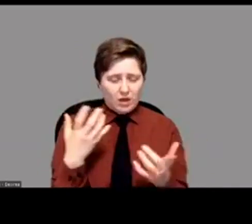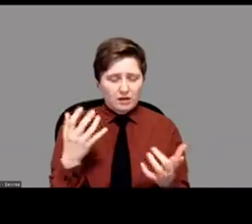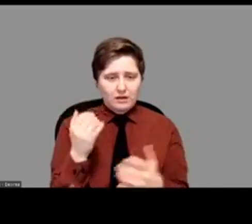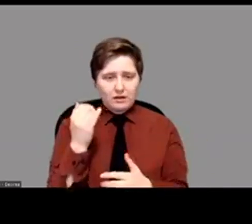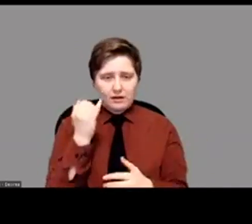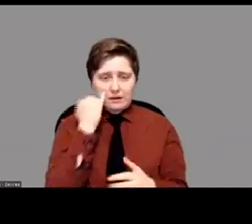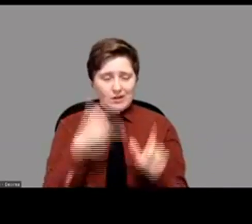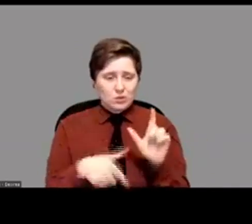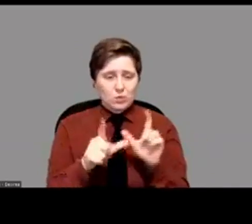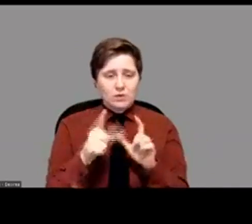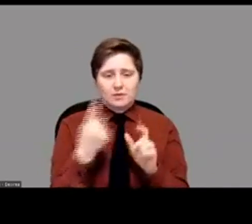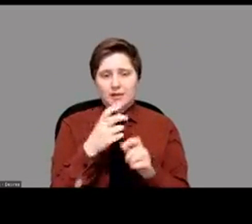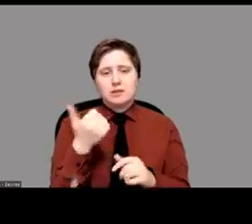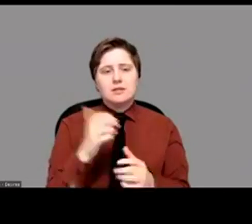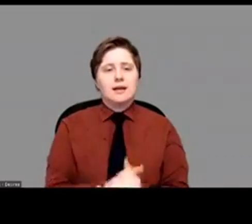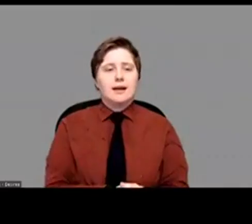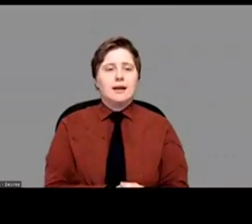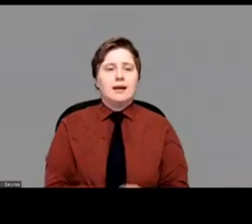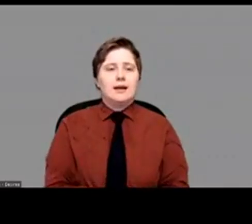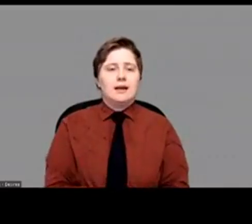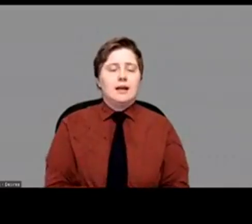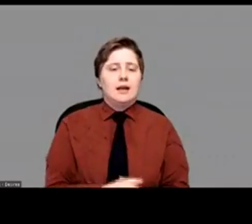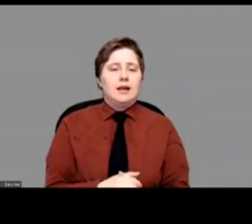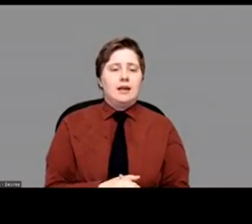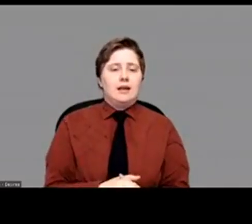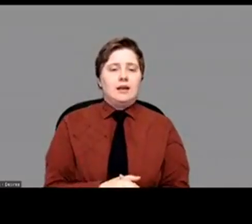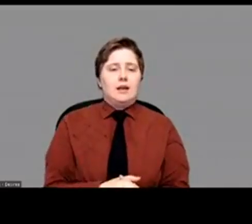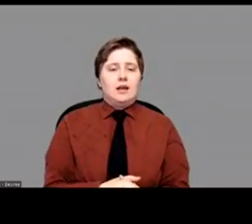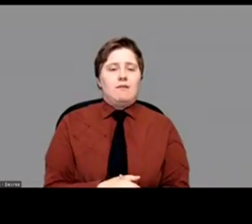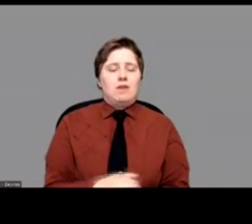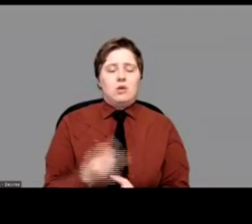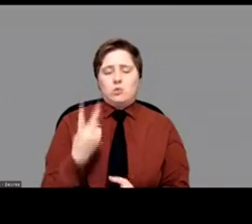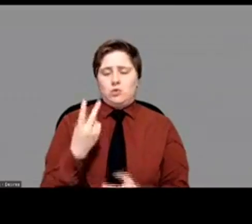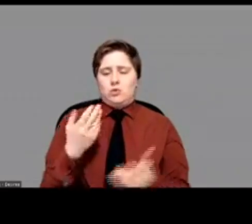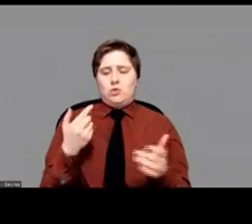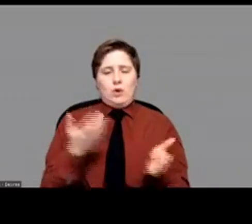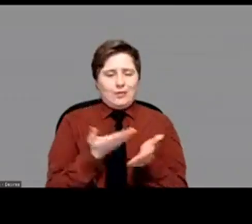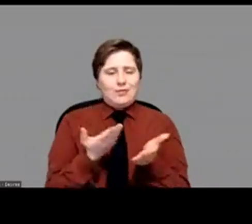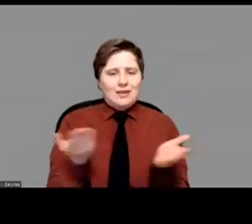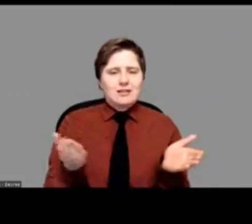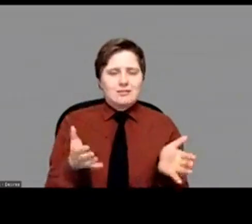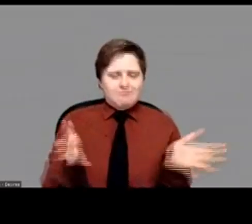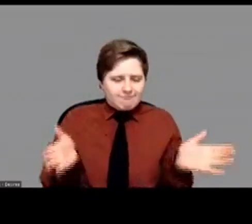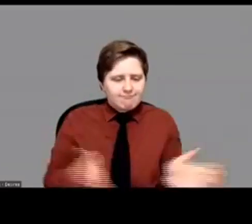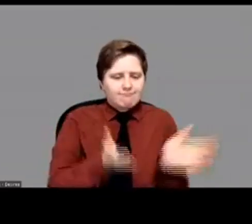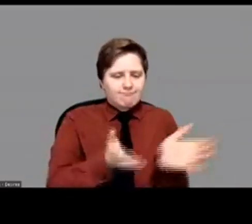whether it's or you know, renewal or something else. There's two instincts that are driving US1.